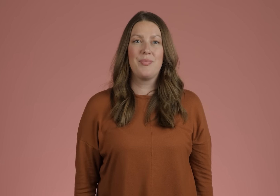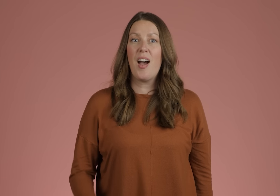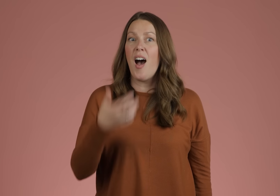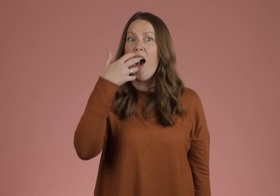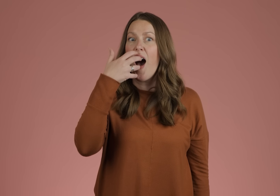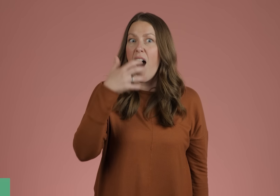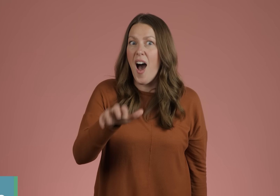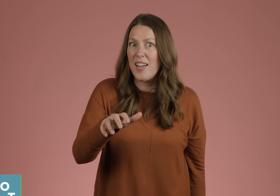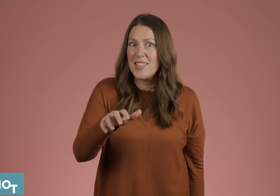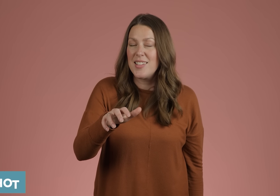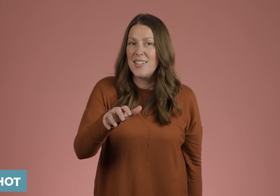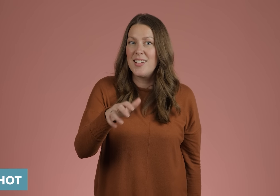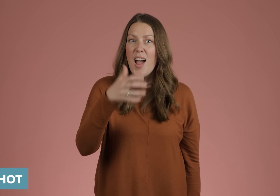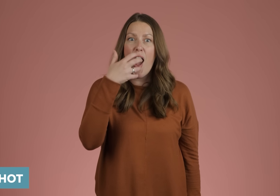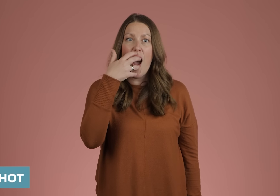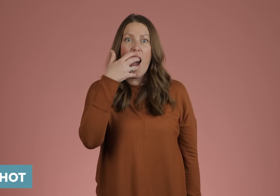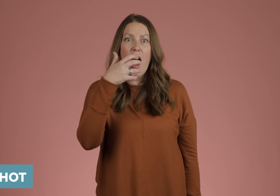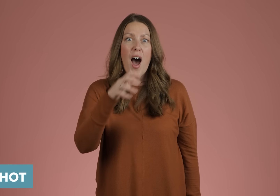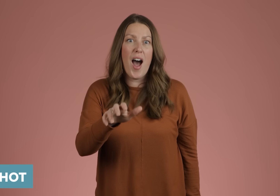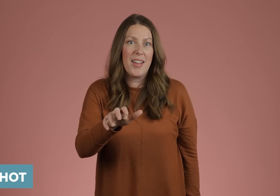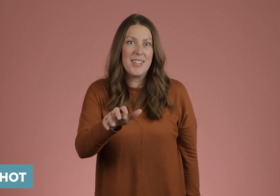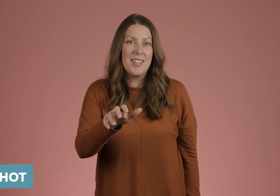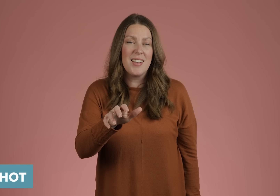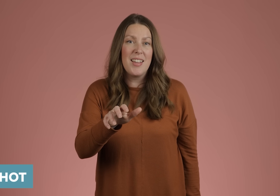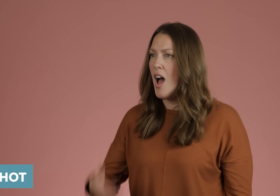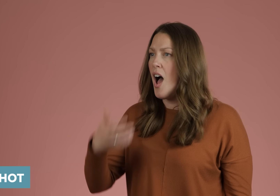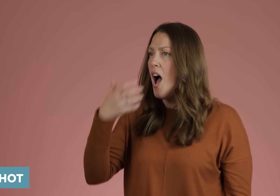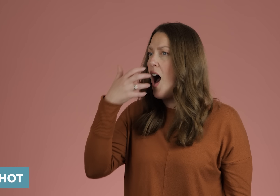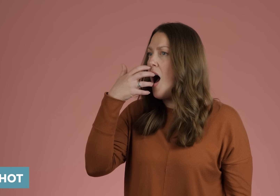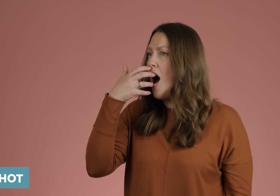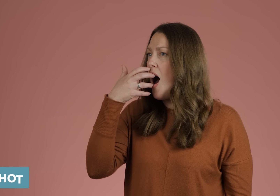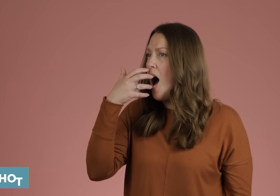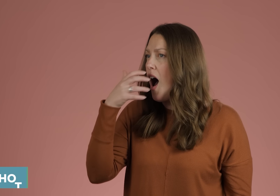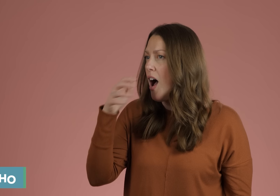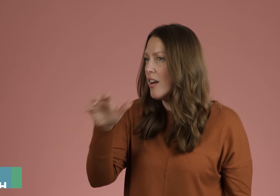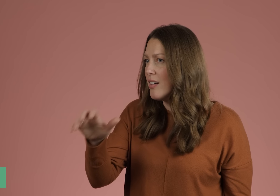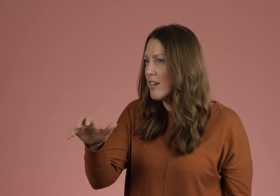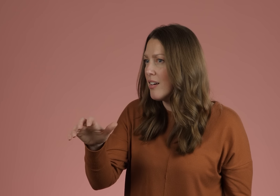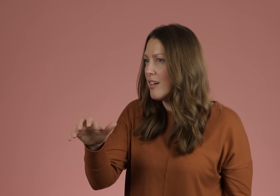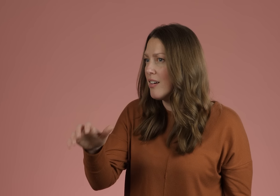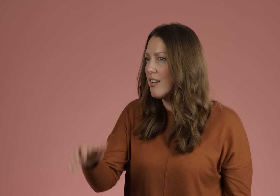Hot Hot When you eat something that's too hot